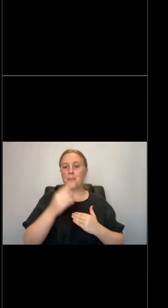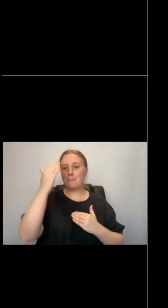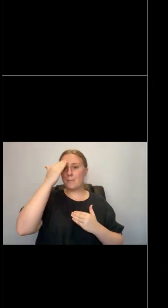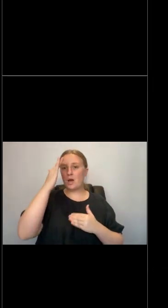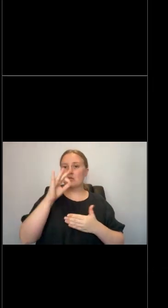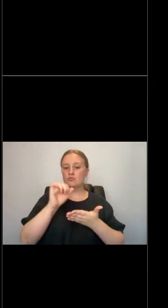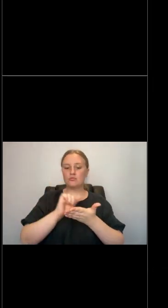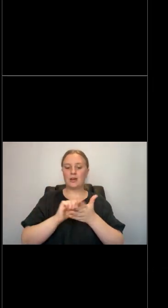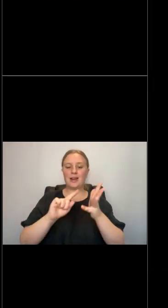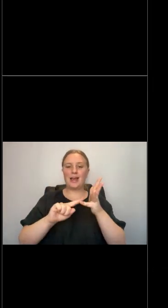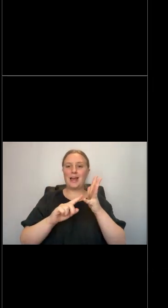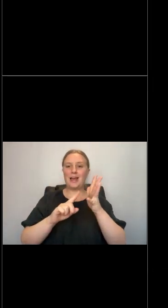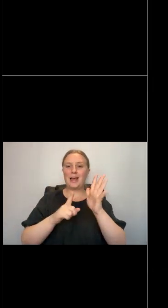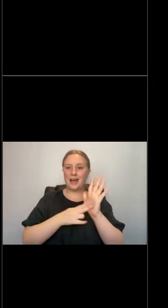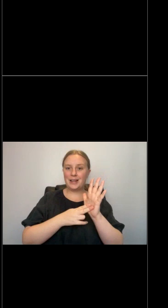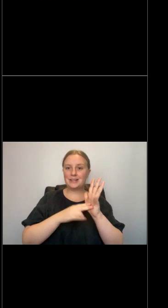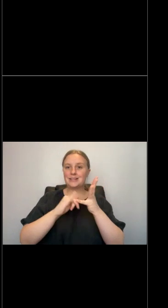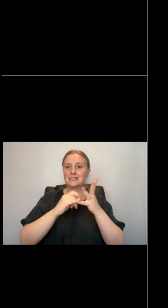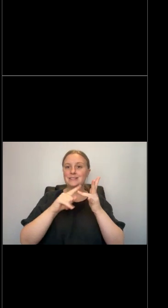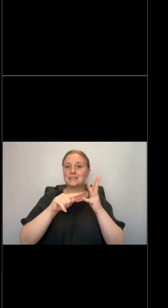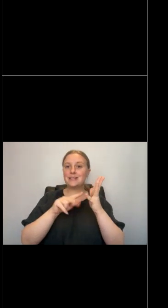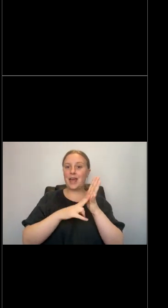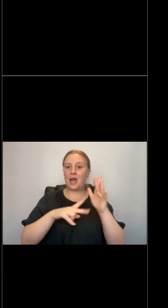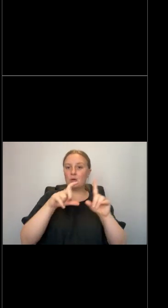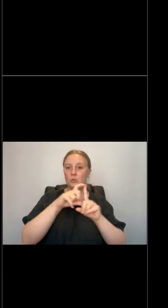the court will order